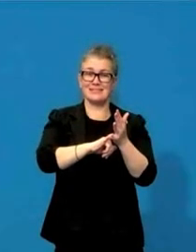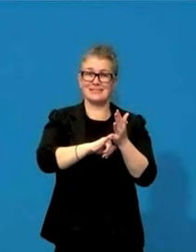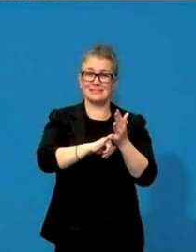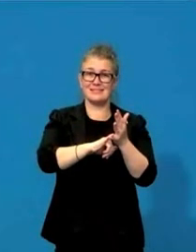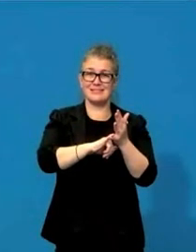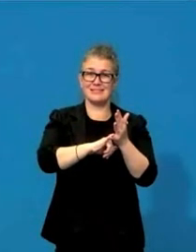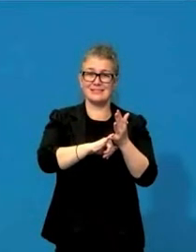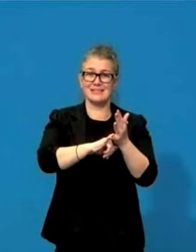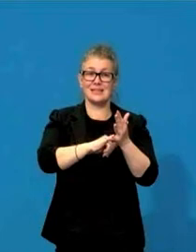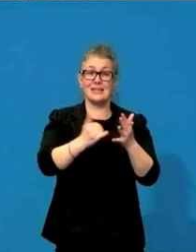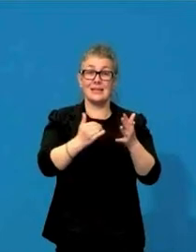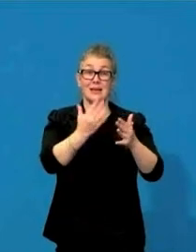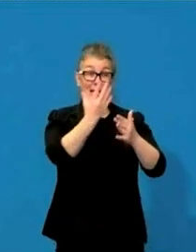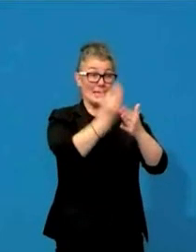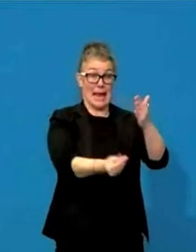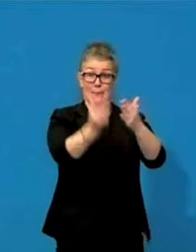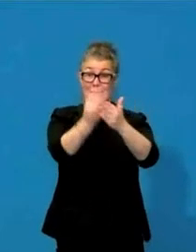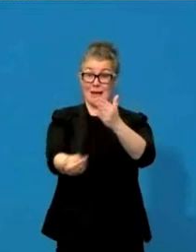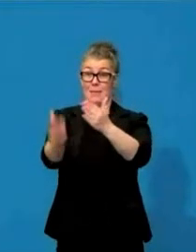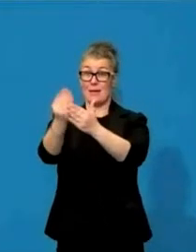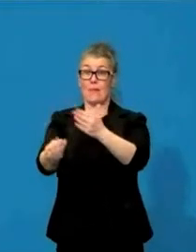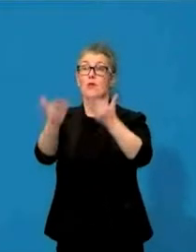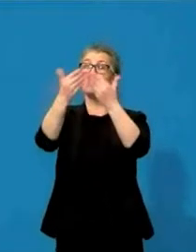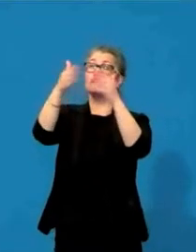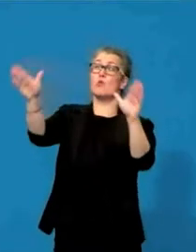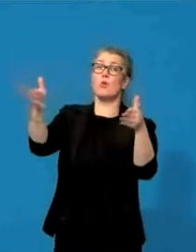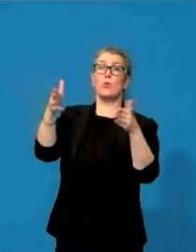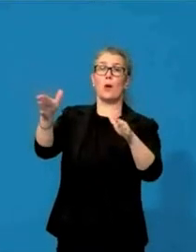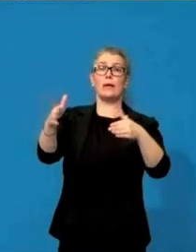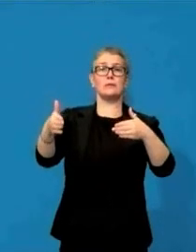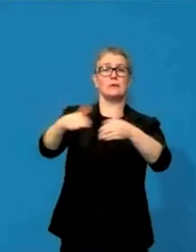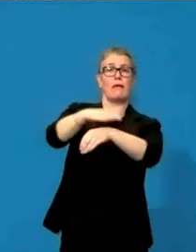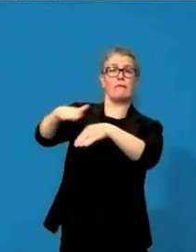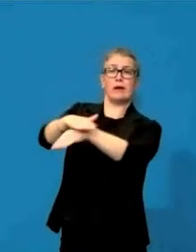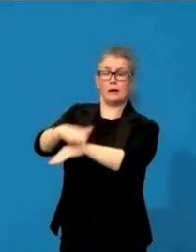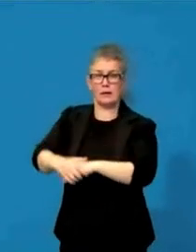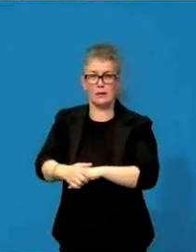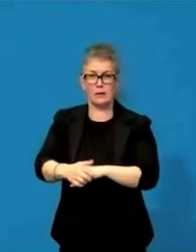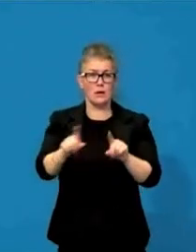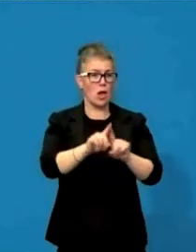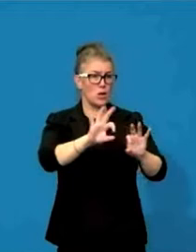exist in the broader system and so things like lack of housing, you know, lack of